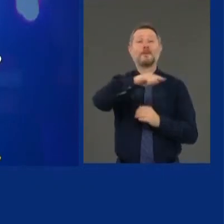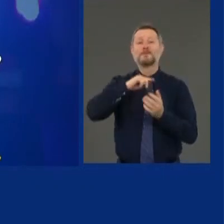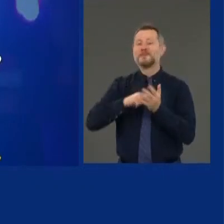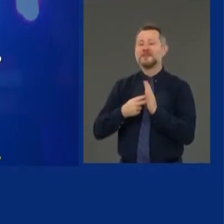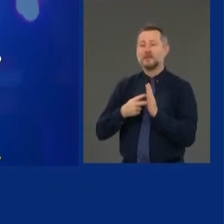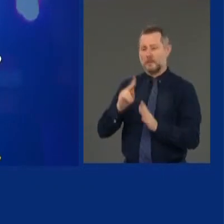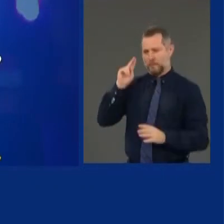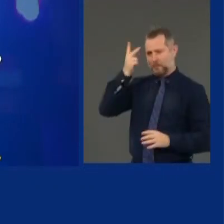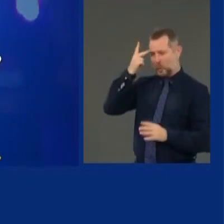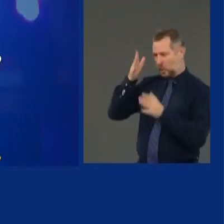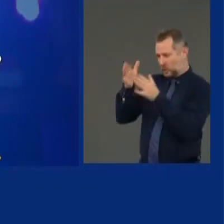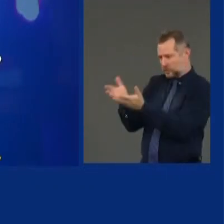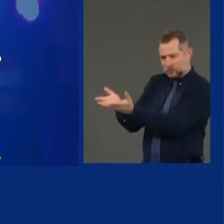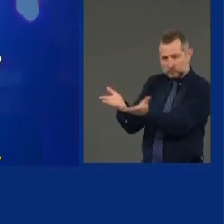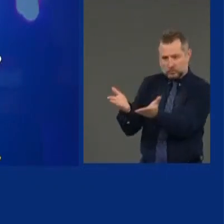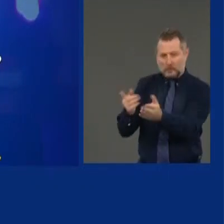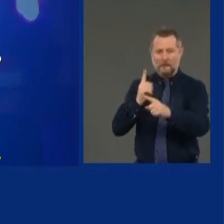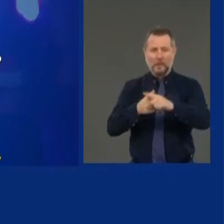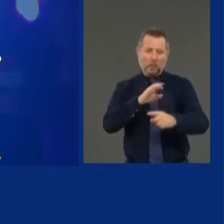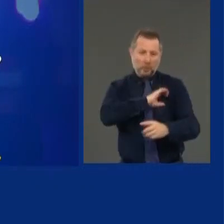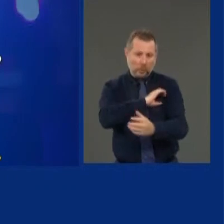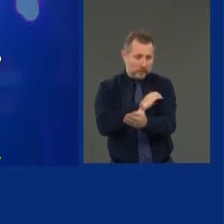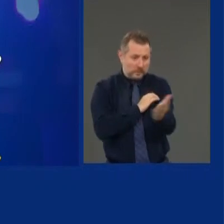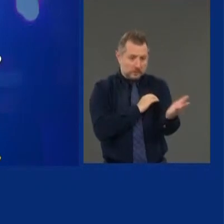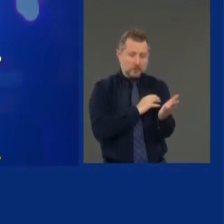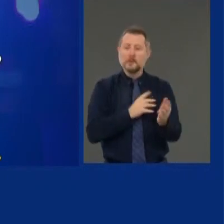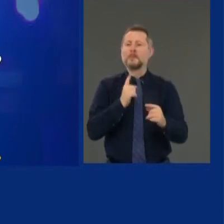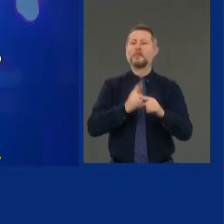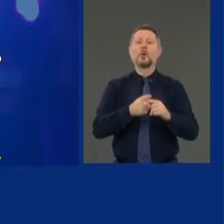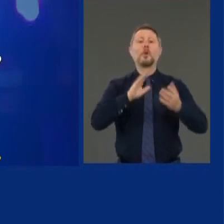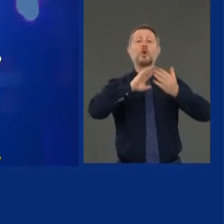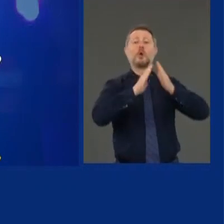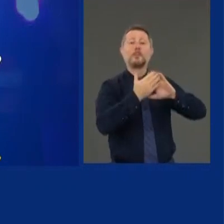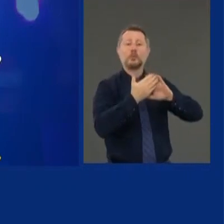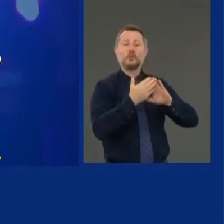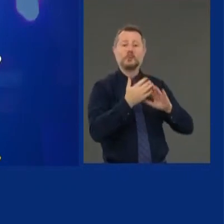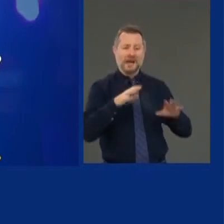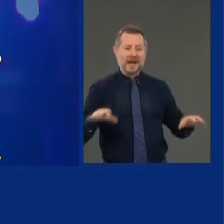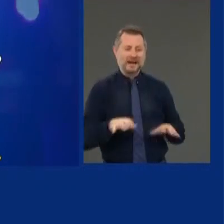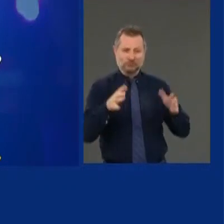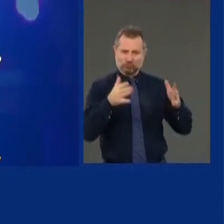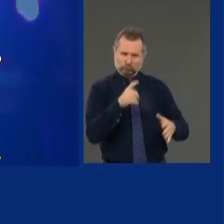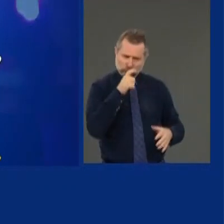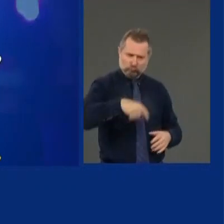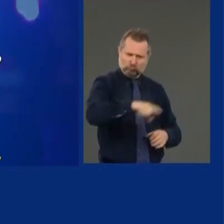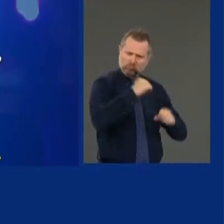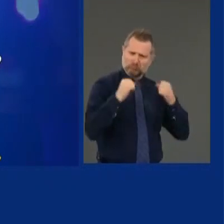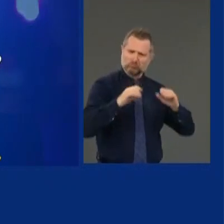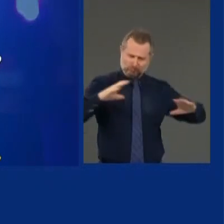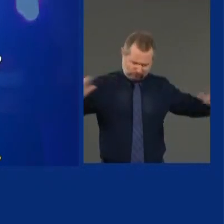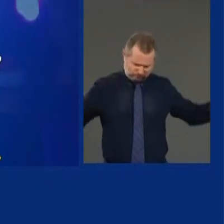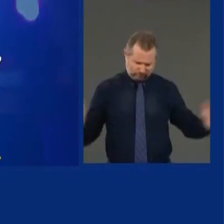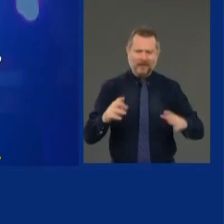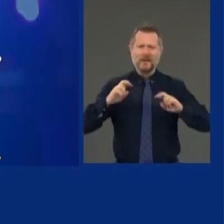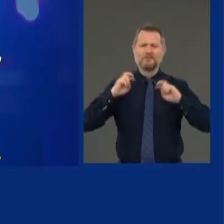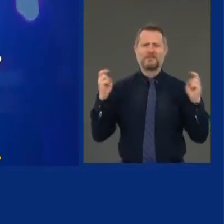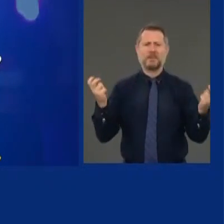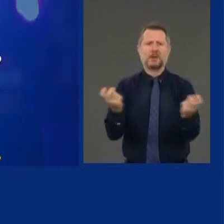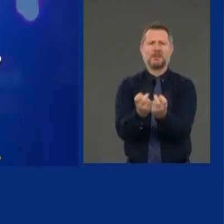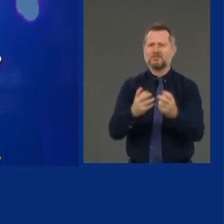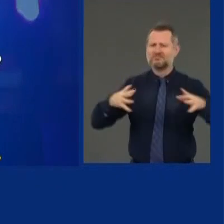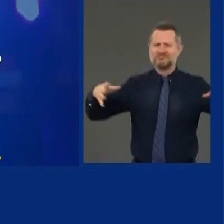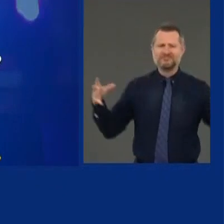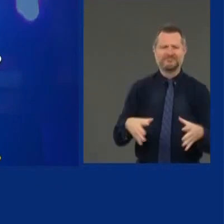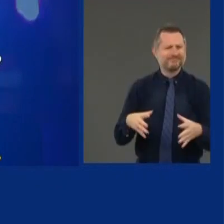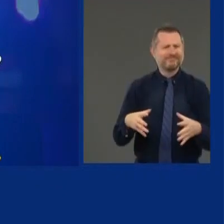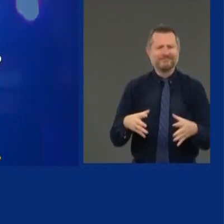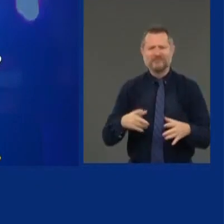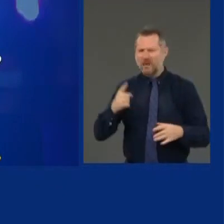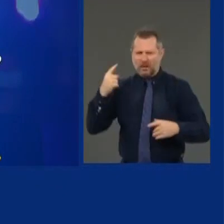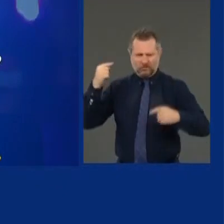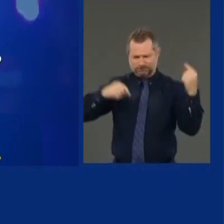AND COLLABORATIVE MEANS, POLICE